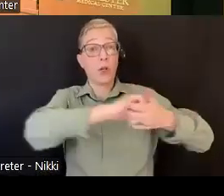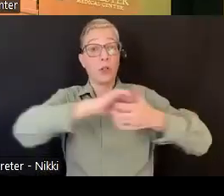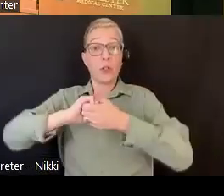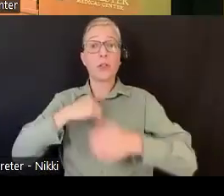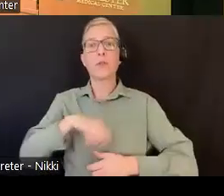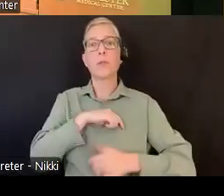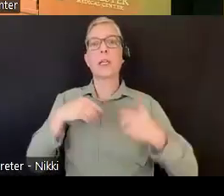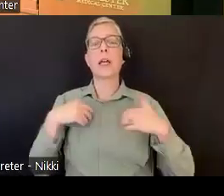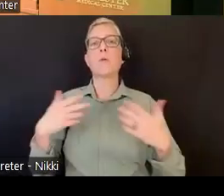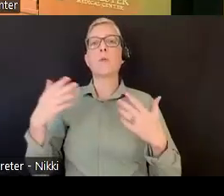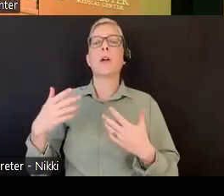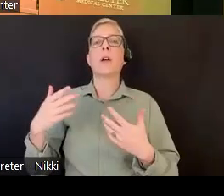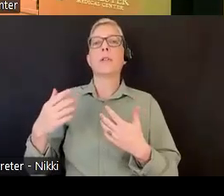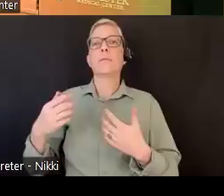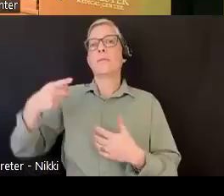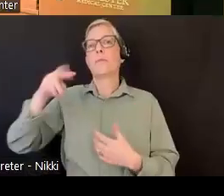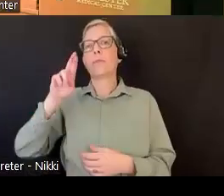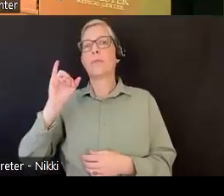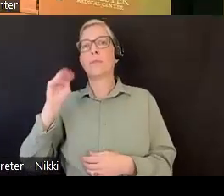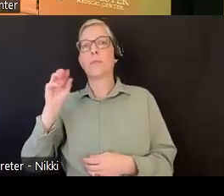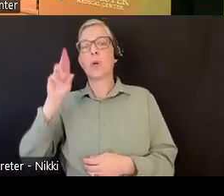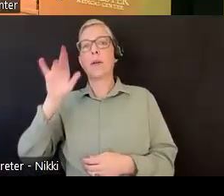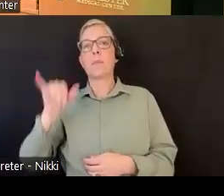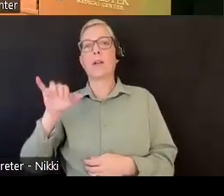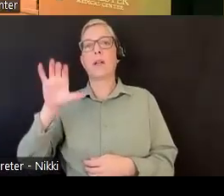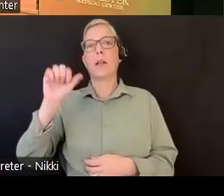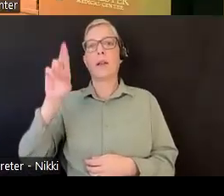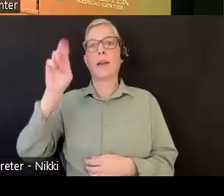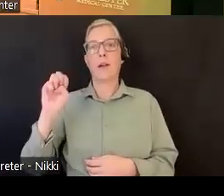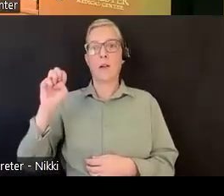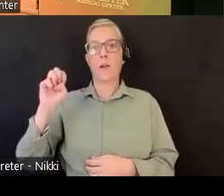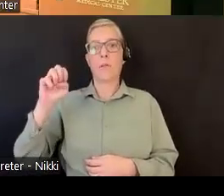we got a grant from Blue Cross and Blue Shield of Alabama to protect hour-long visits. one morning